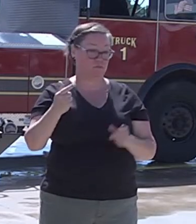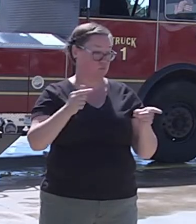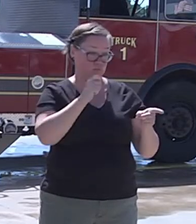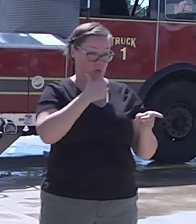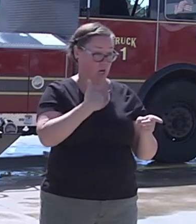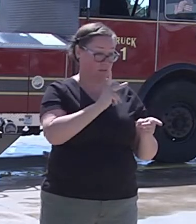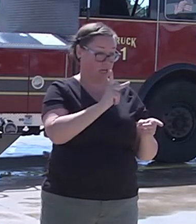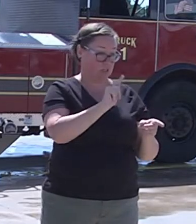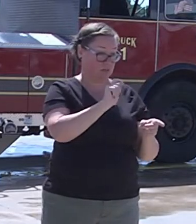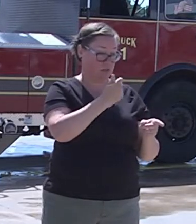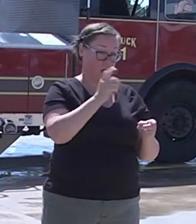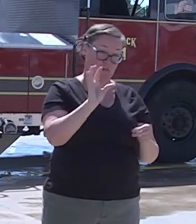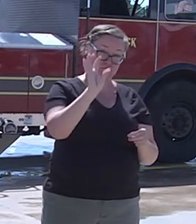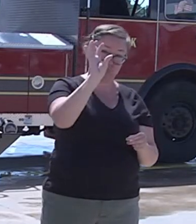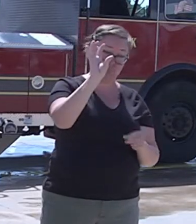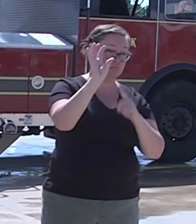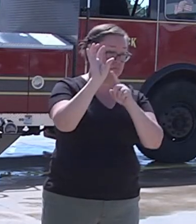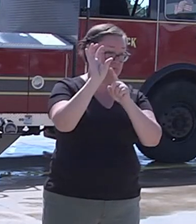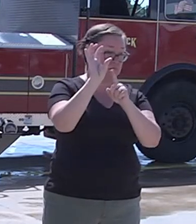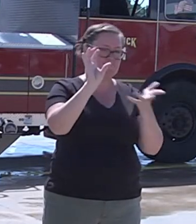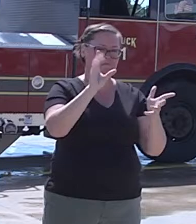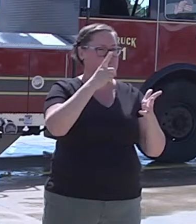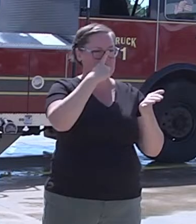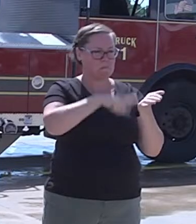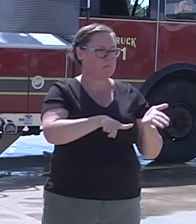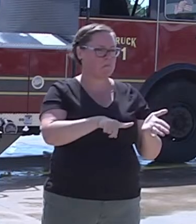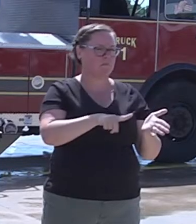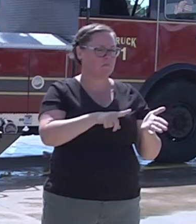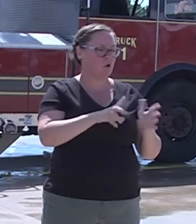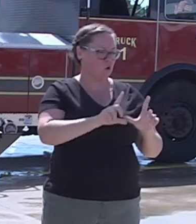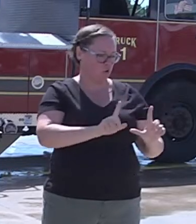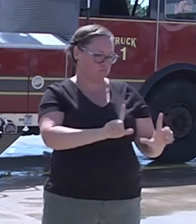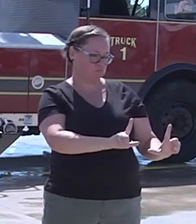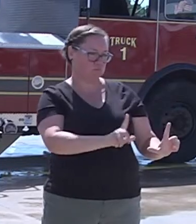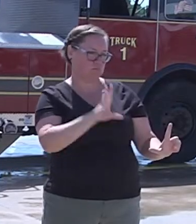look your license uh your uh plate up uh registration and we'll send that bill to